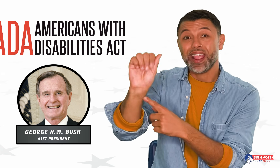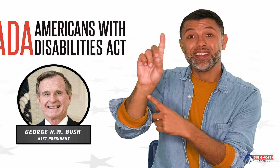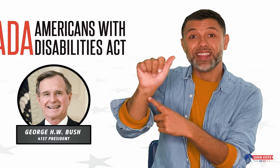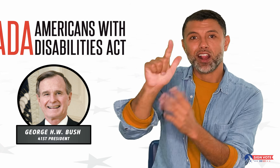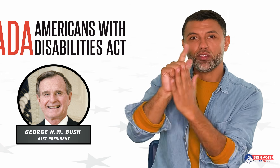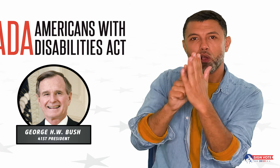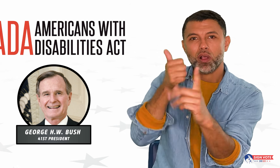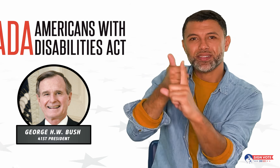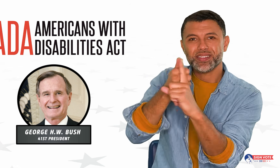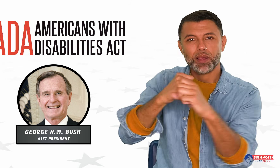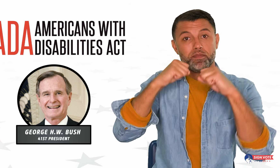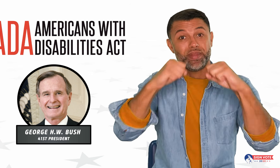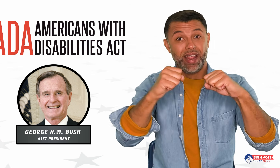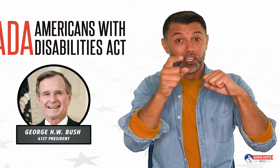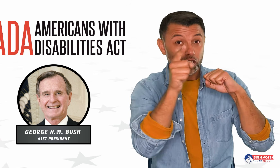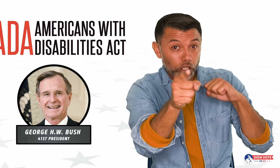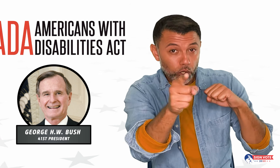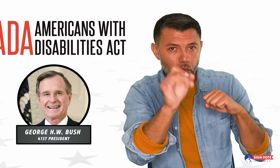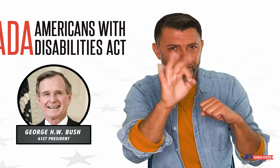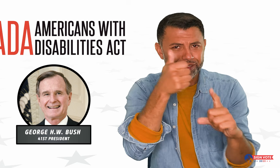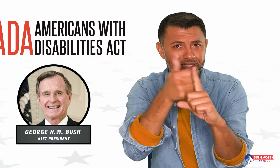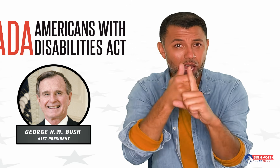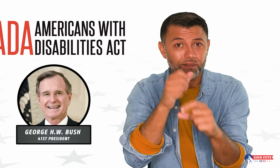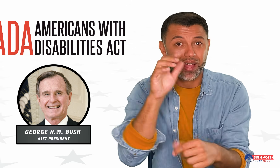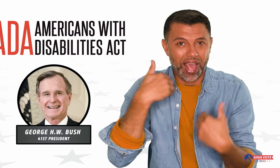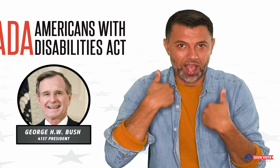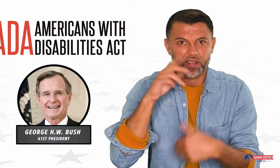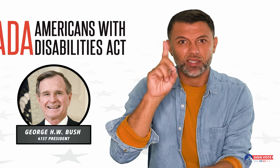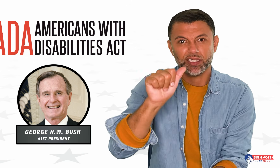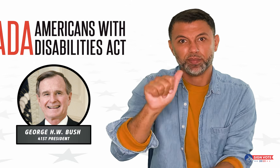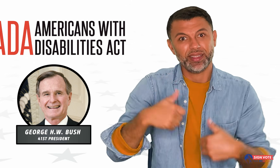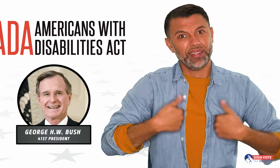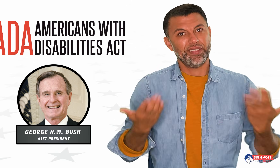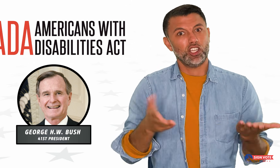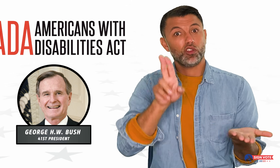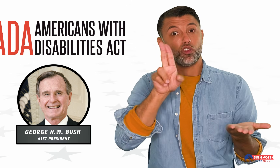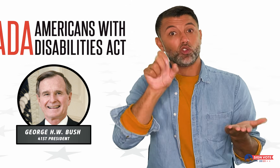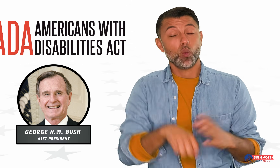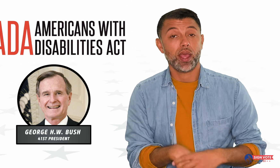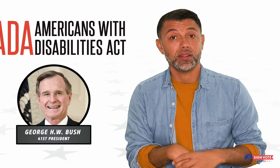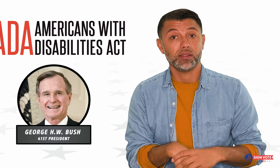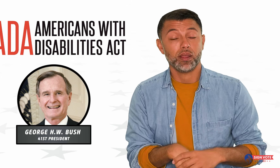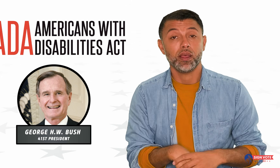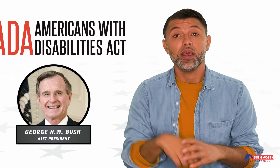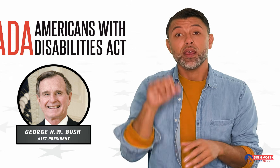The ADA protects you if you have a disability and you live here in the U.S.